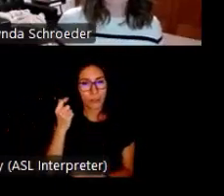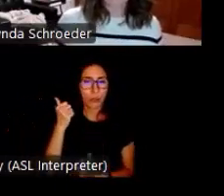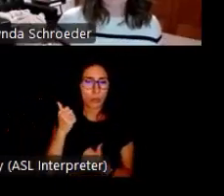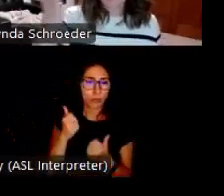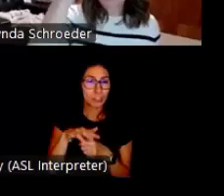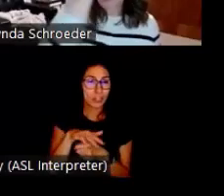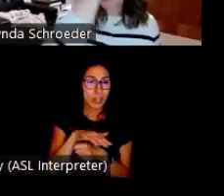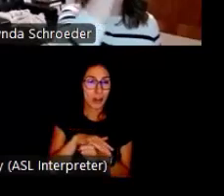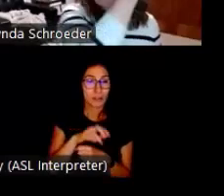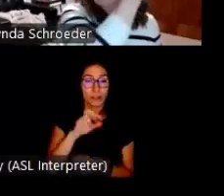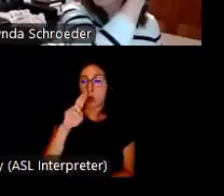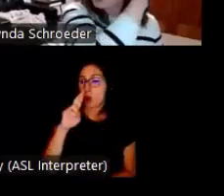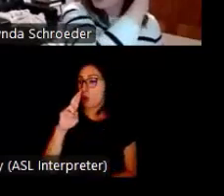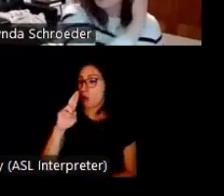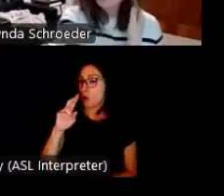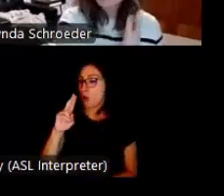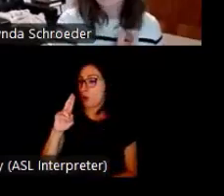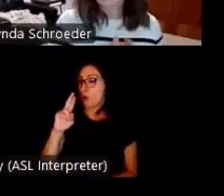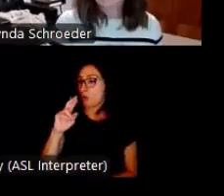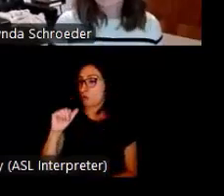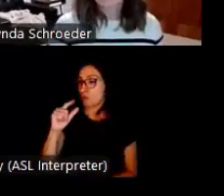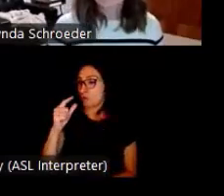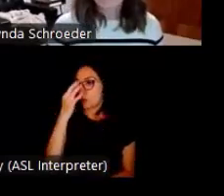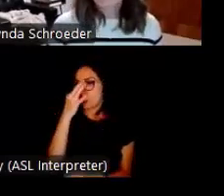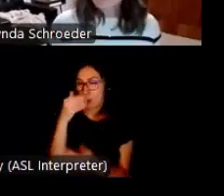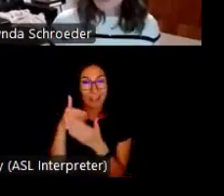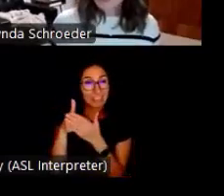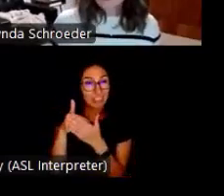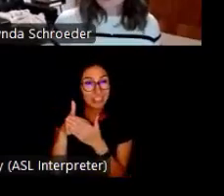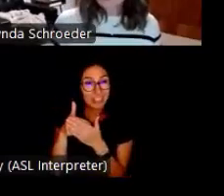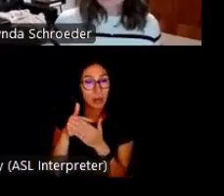and which are urban-adjacent. And that matters.